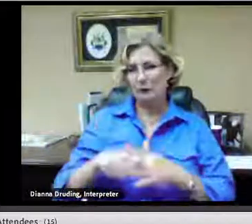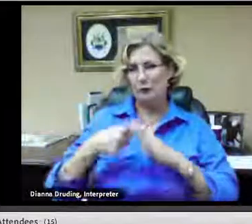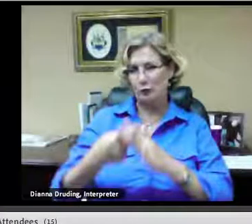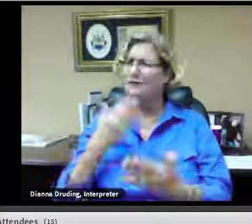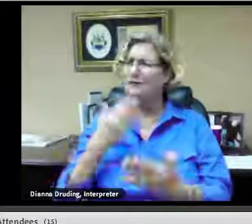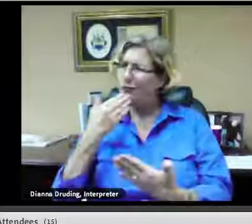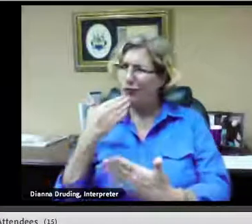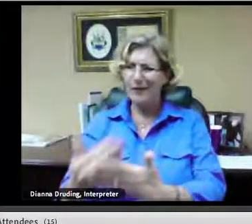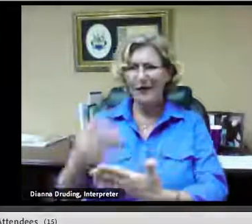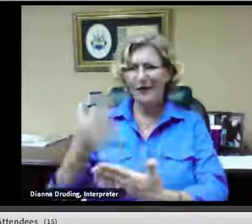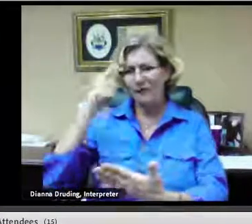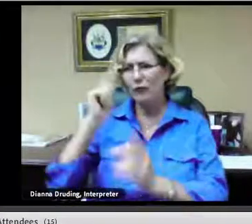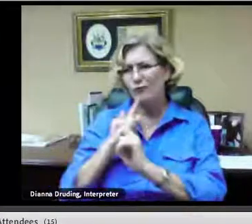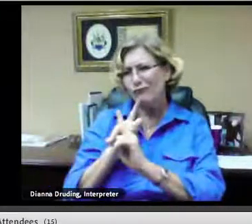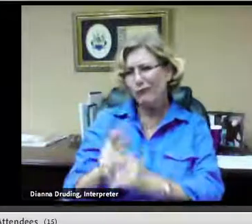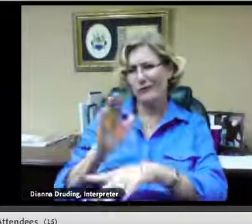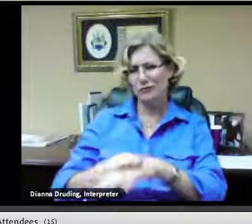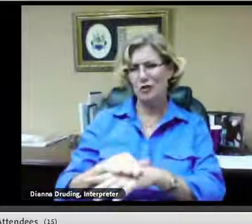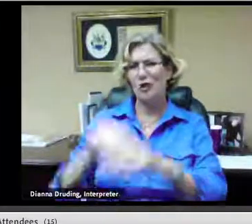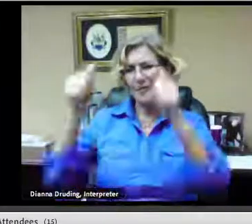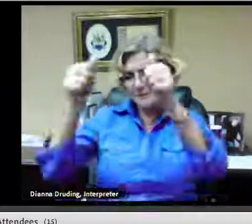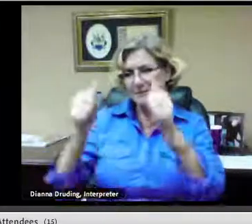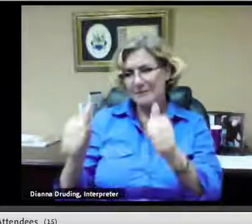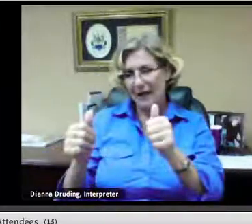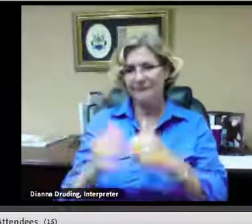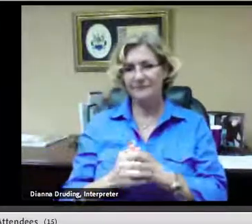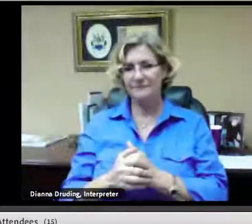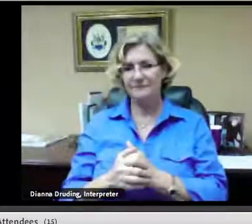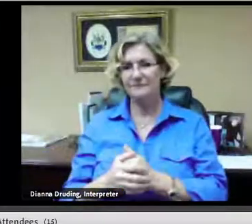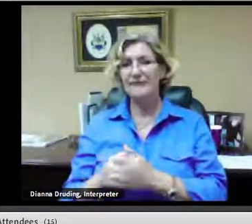and we're going to get kind of into the first part of our webinar